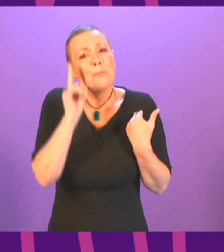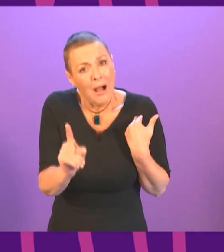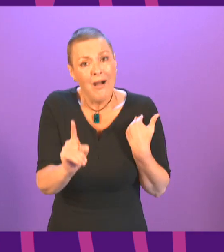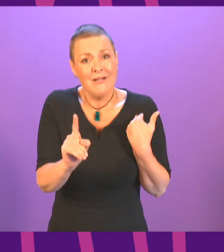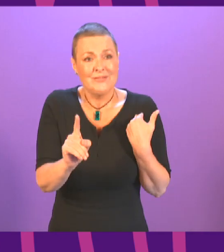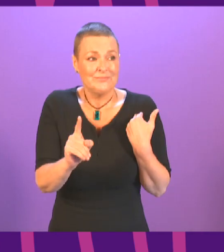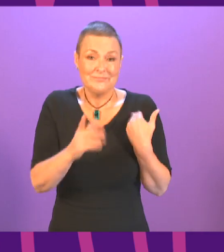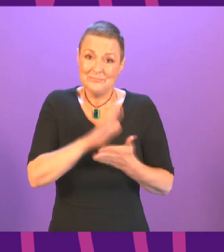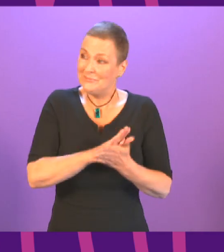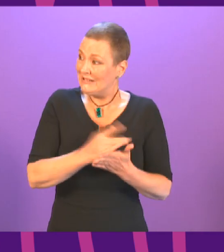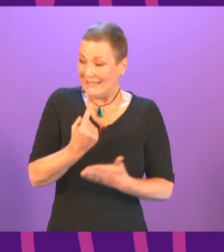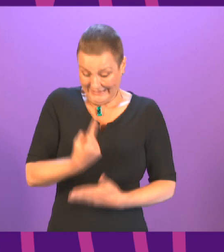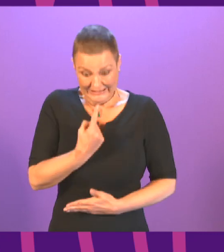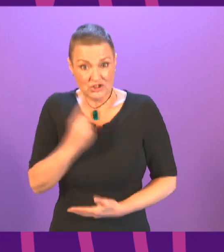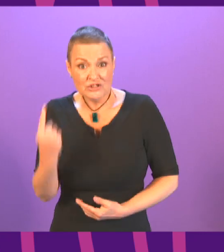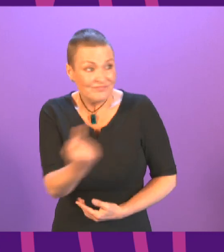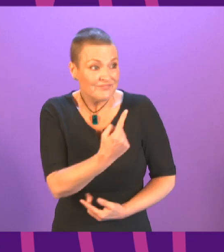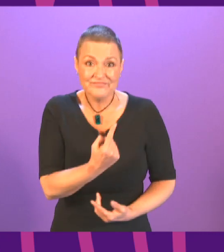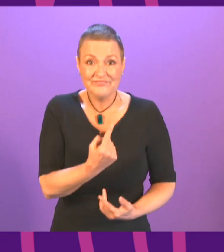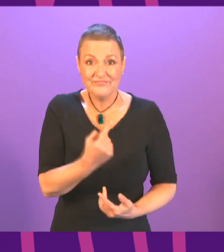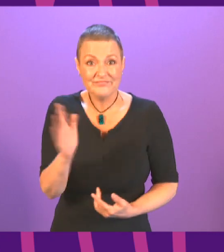indeed—as does every single one of us.